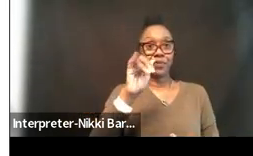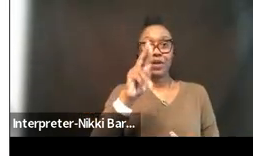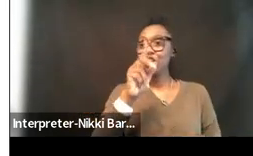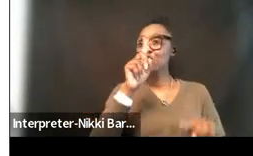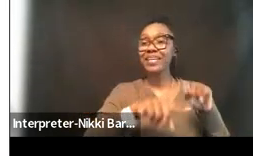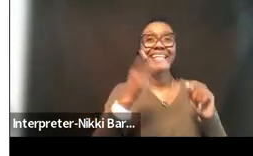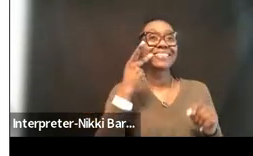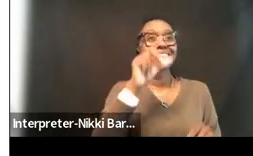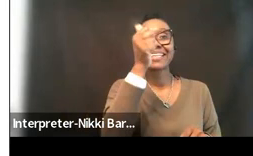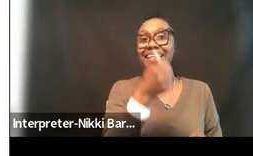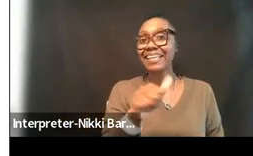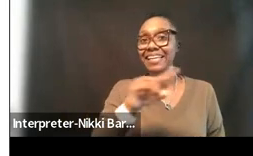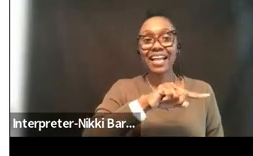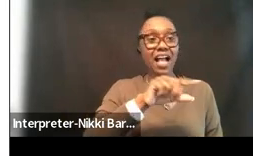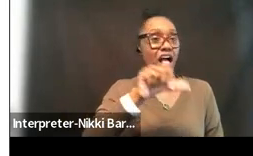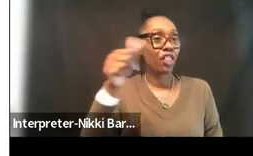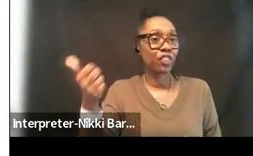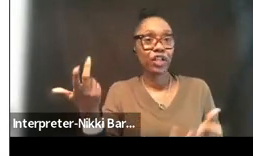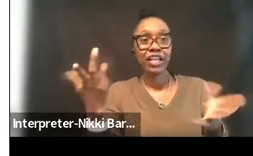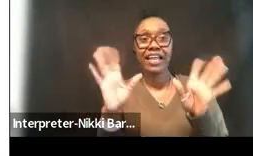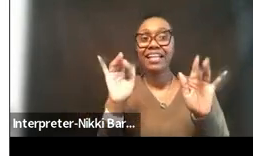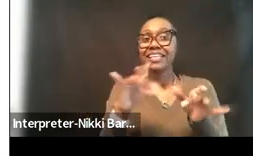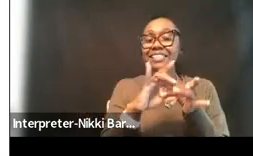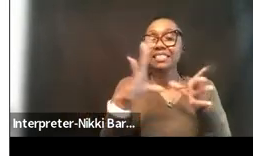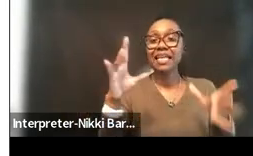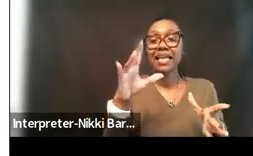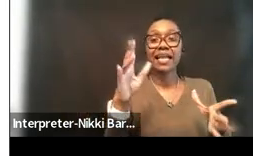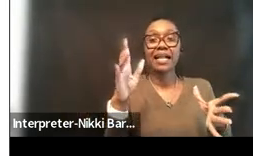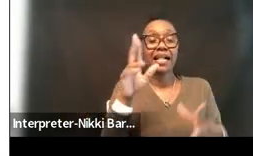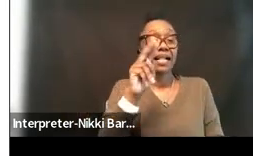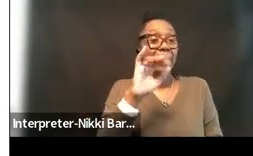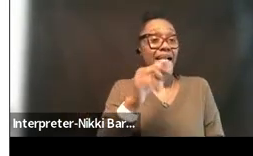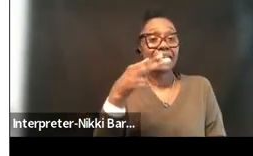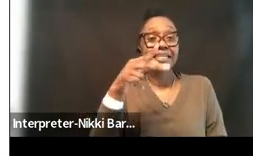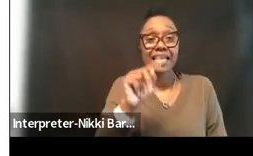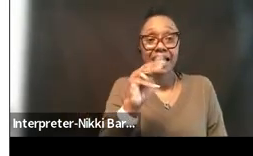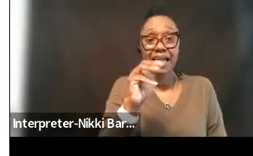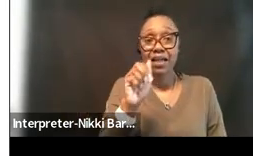It's very dissociating. These type of nightmares can really affect someone all throughout their day.